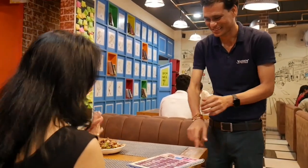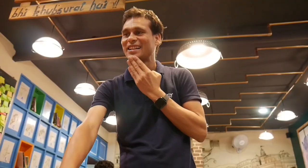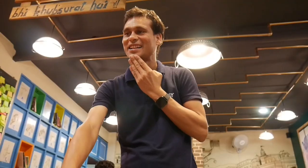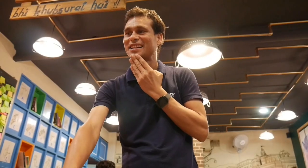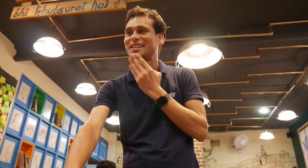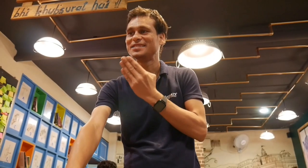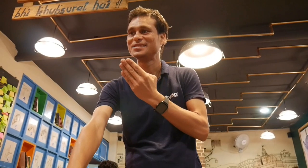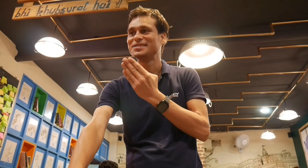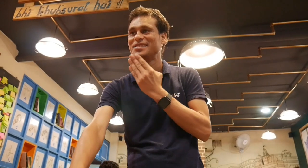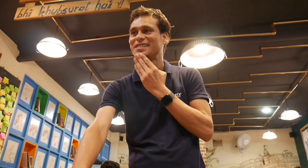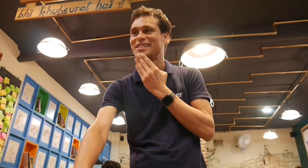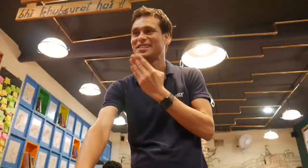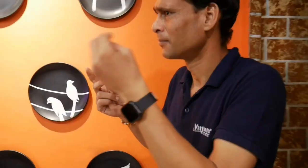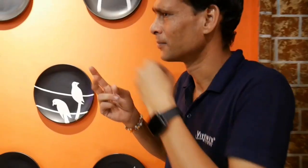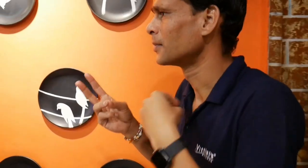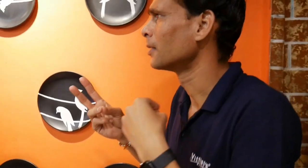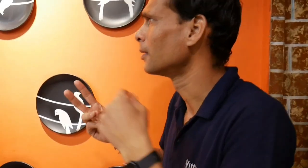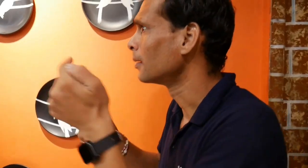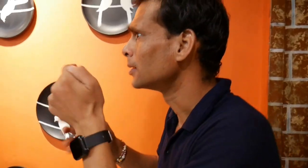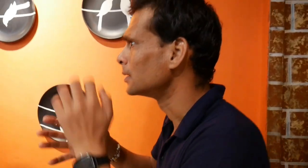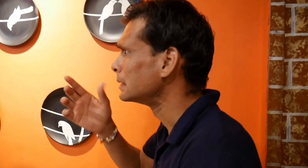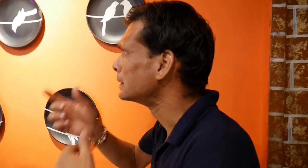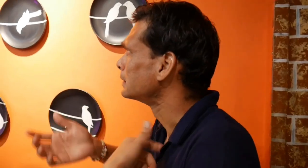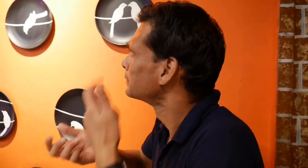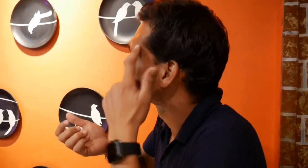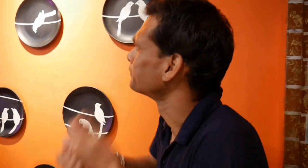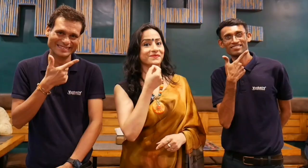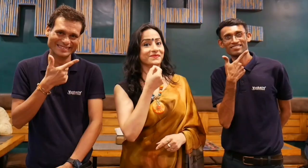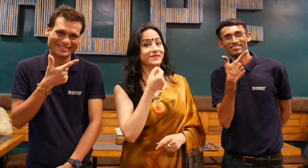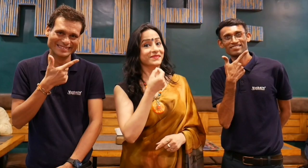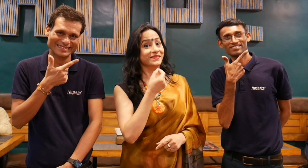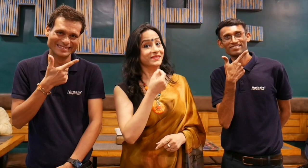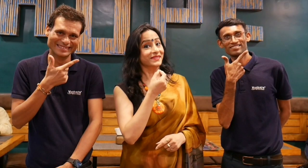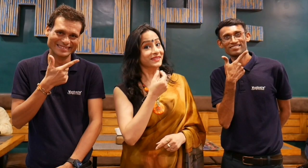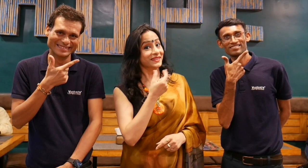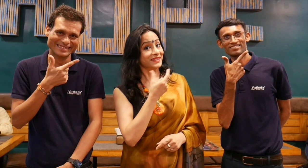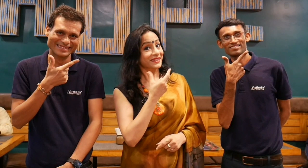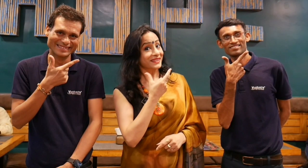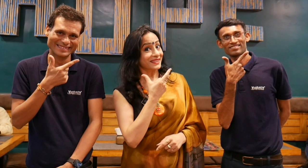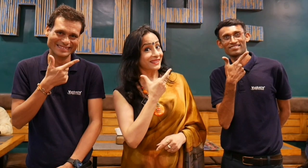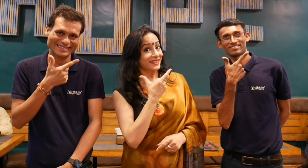Thank you they don't need words with lot of positivity